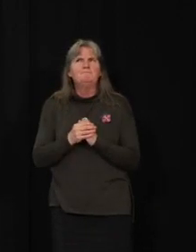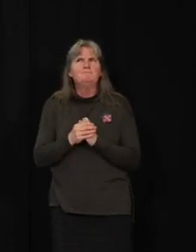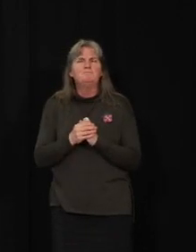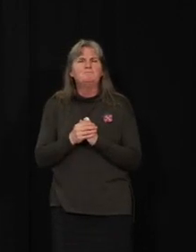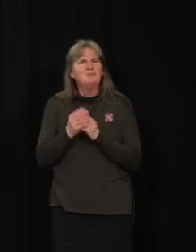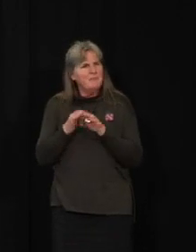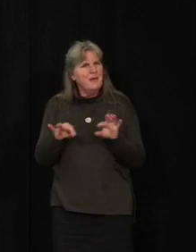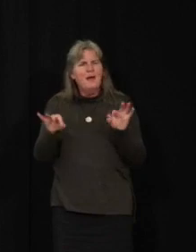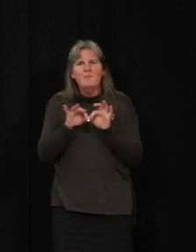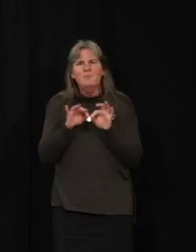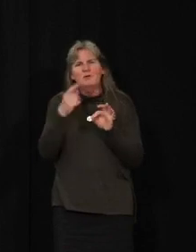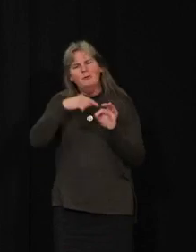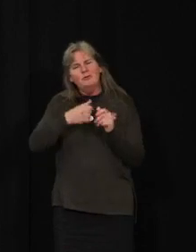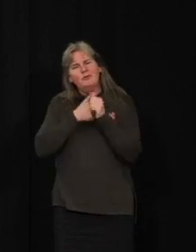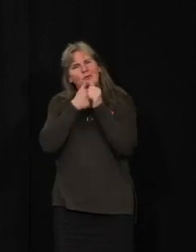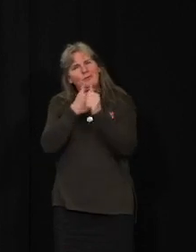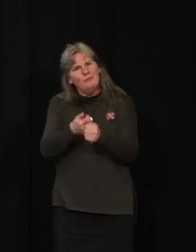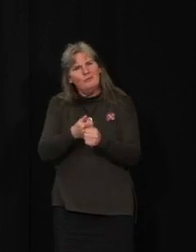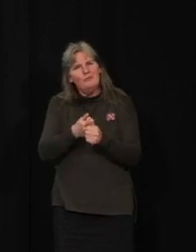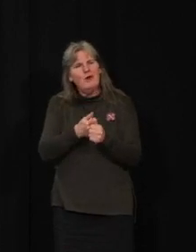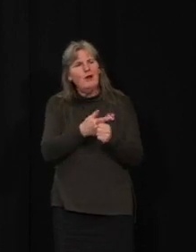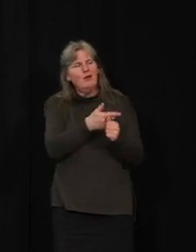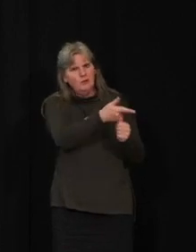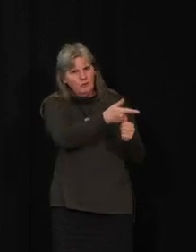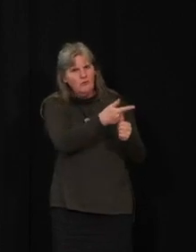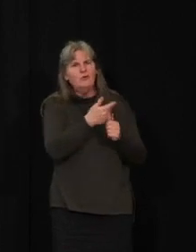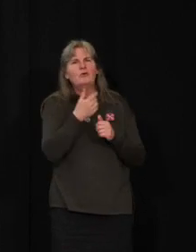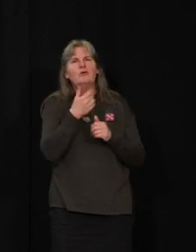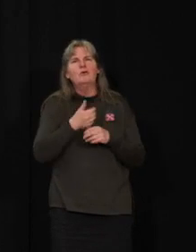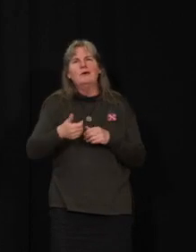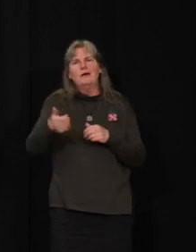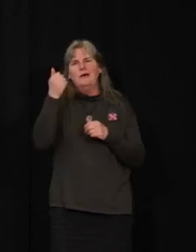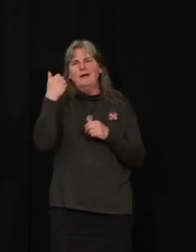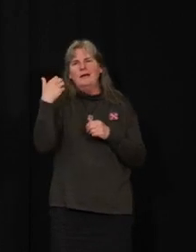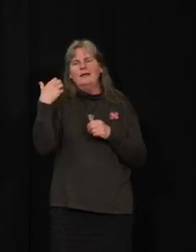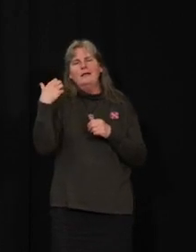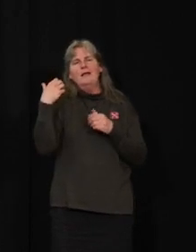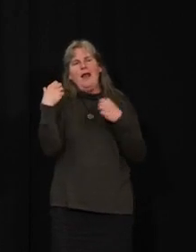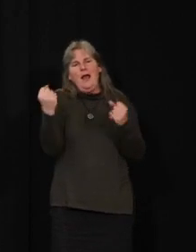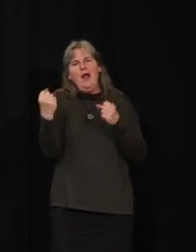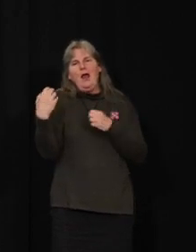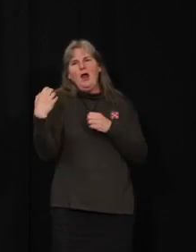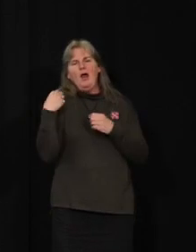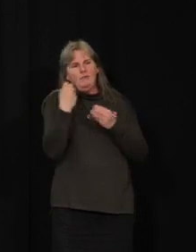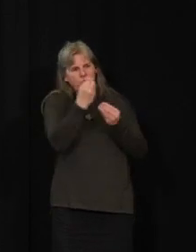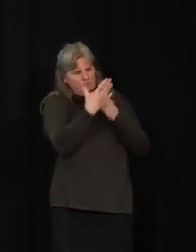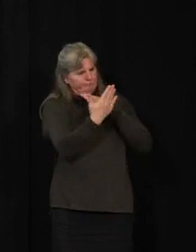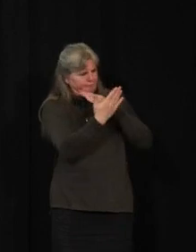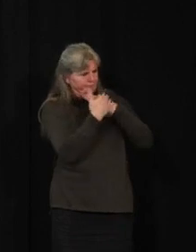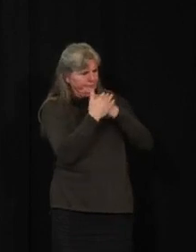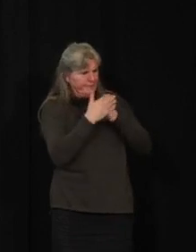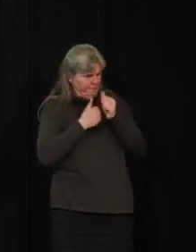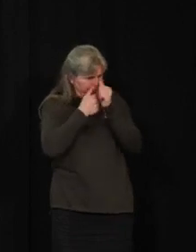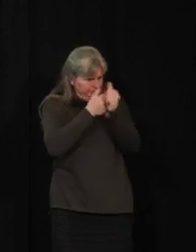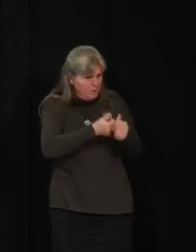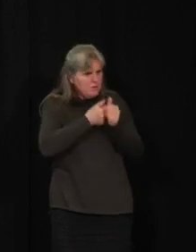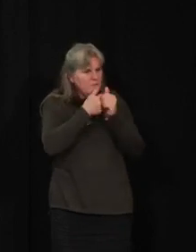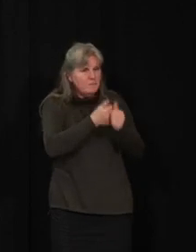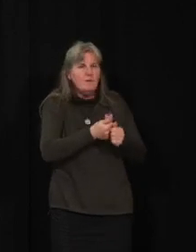We are following the medical advice from the chief public health officers and working in tandem with the hard work of Dr